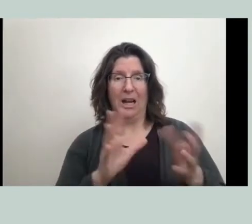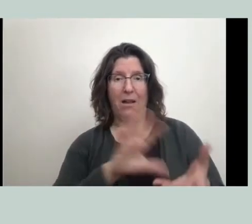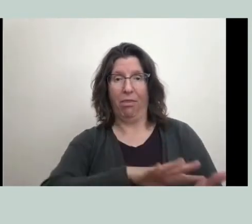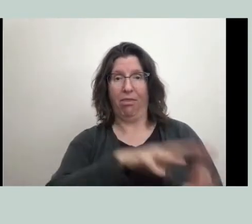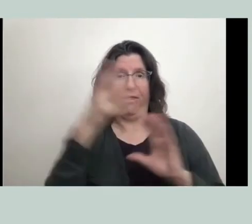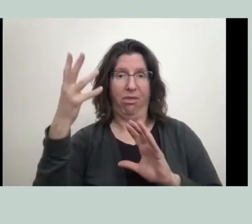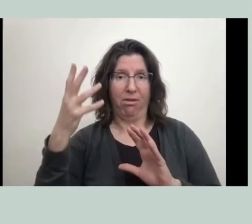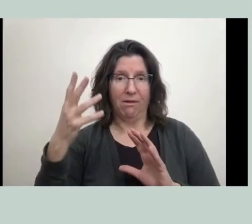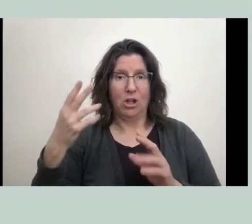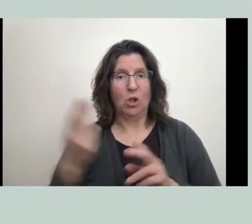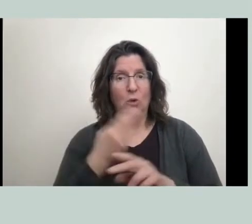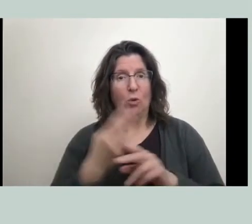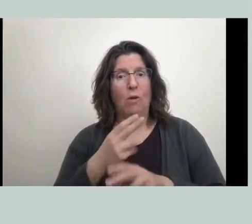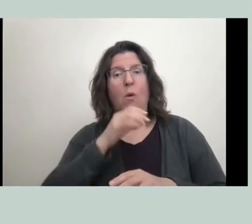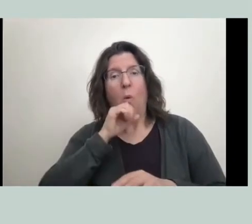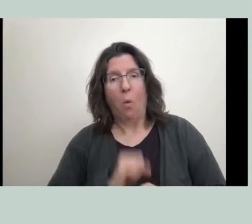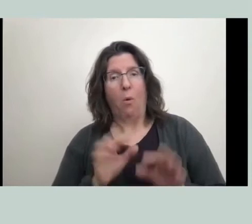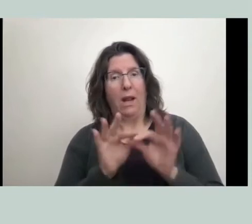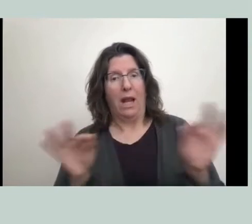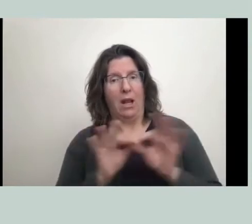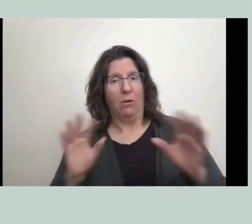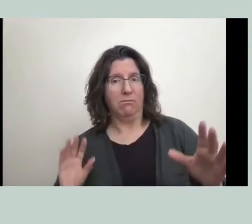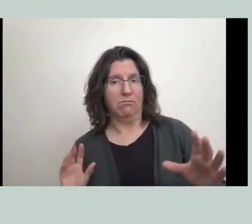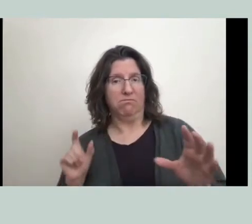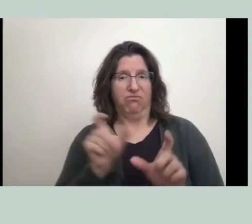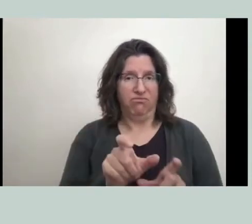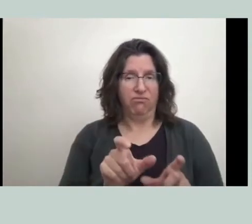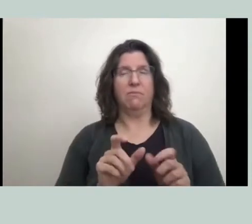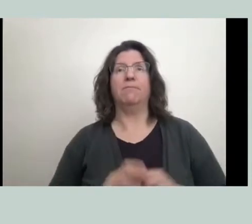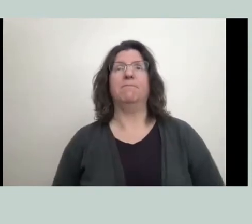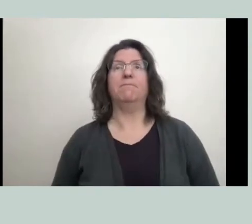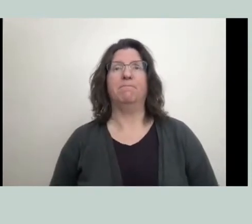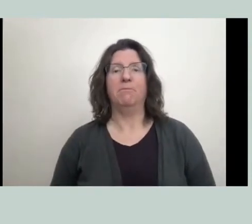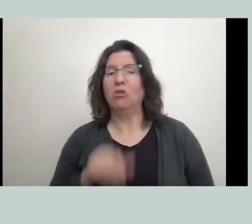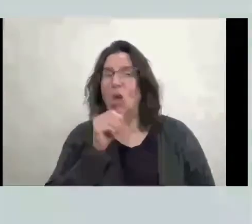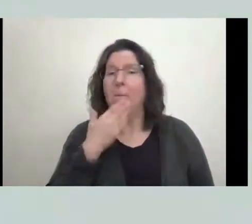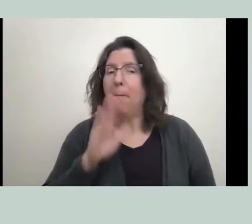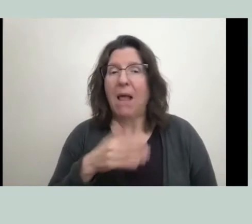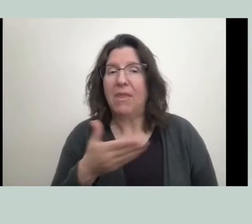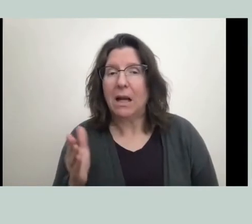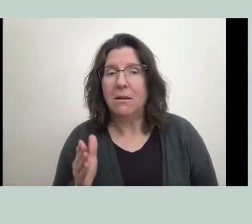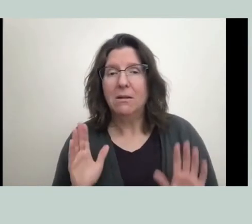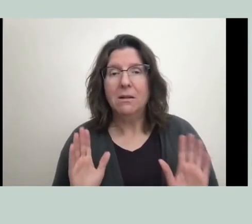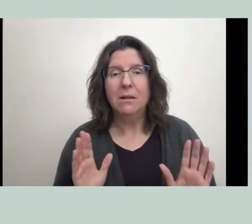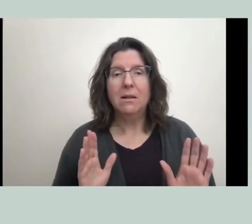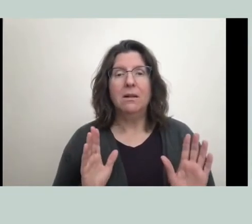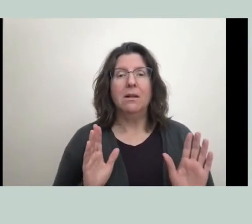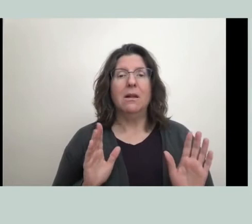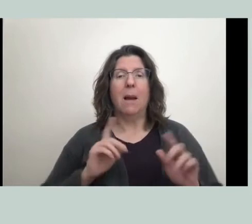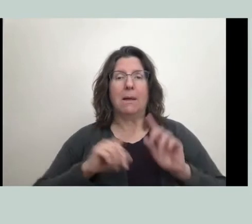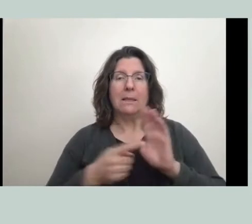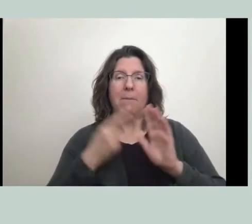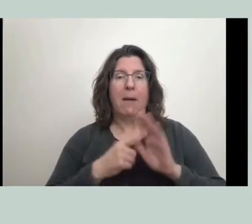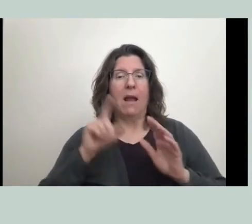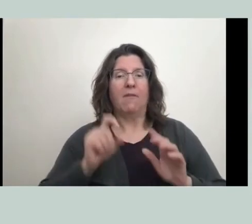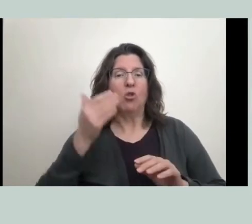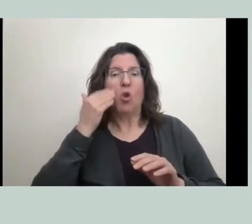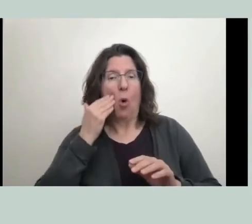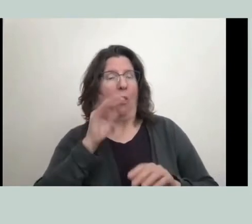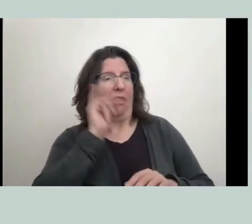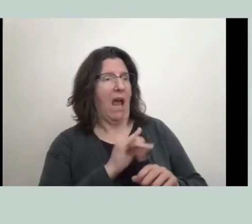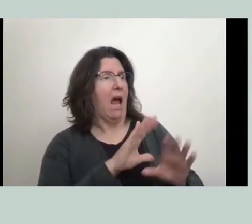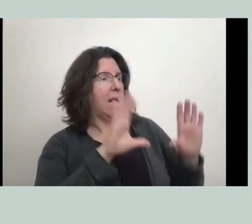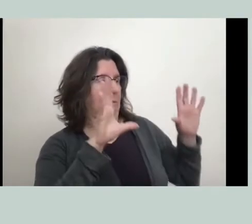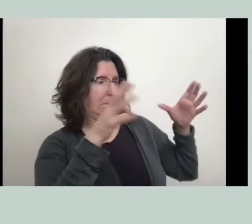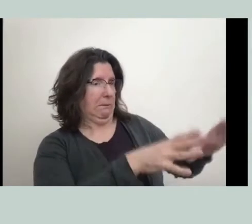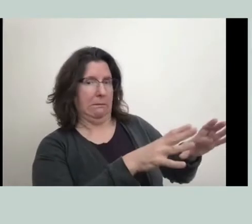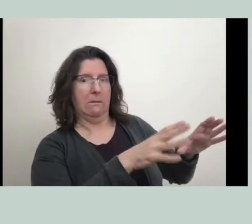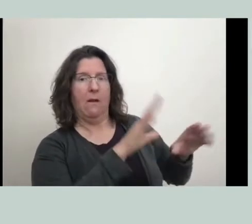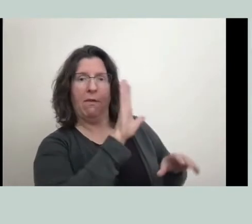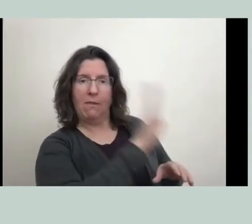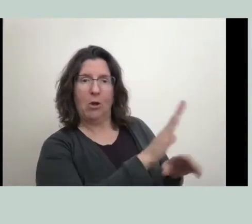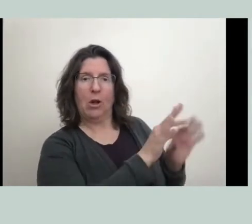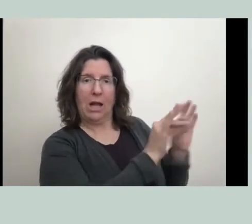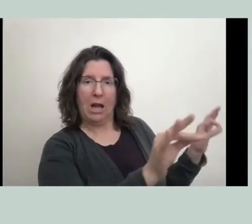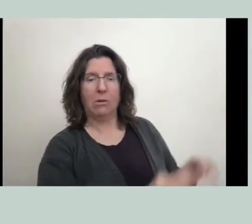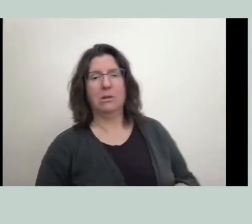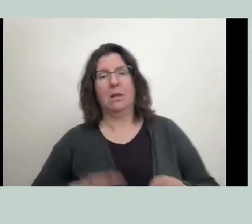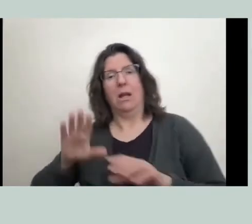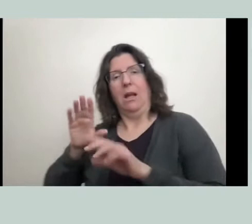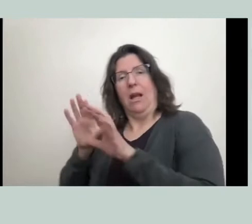It's natural to pull from your known language into L2. It's not a bad thing!